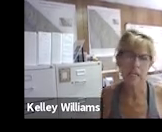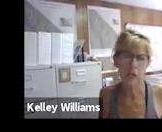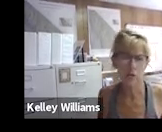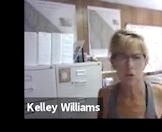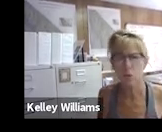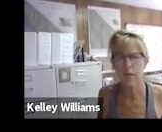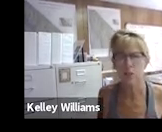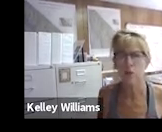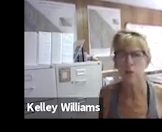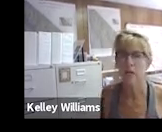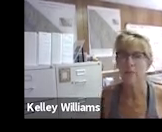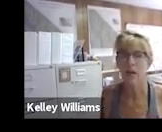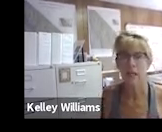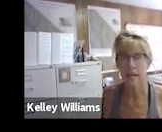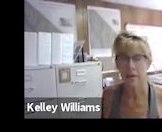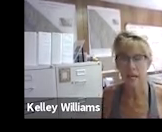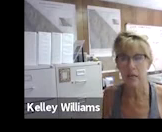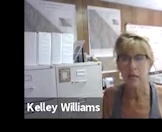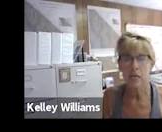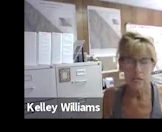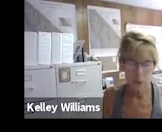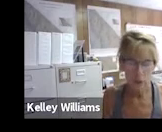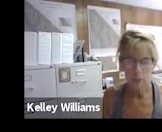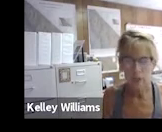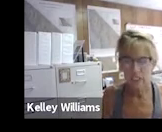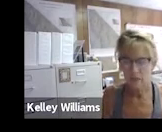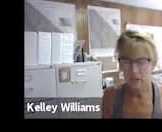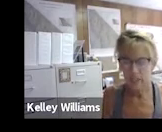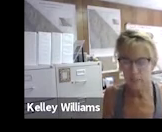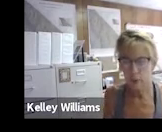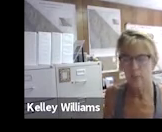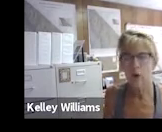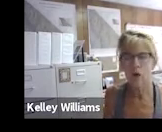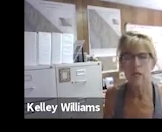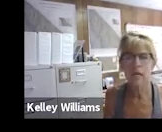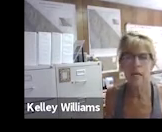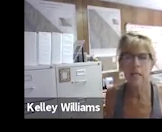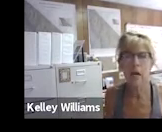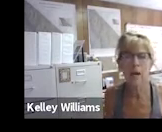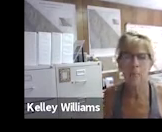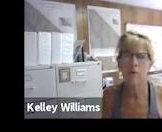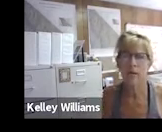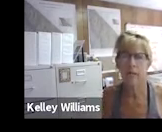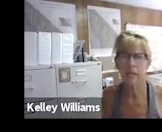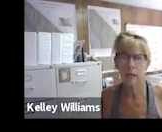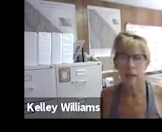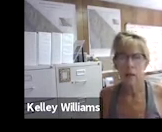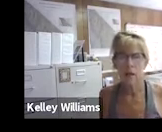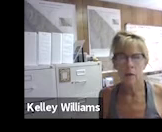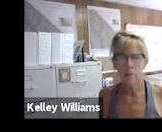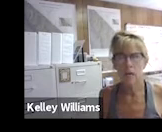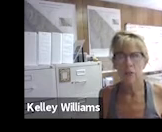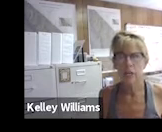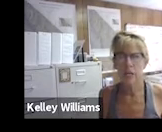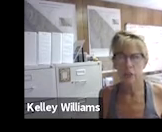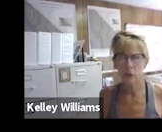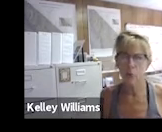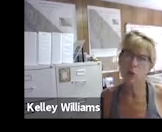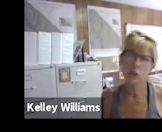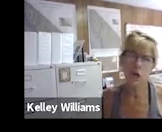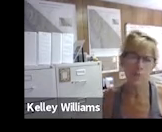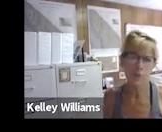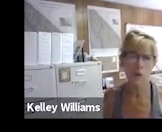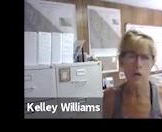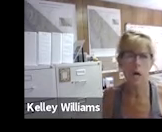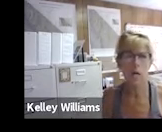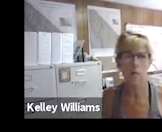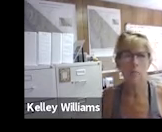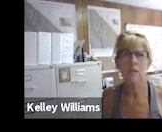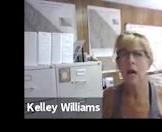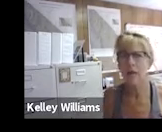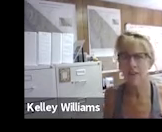Kelley Williams: very far apart Bishop is in the northern portion of the county and then it goes, all the way to death valley area, so our communities are very spread apart and providing.